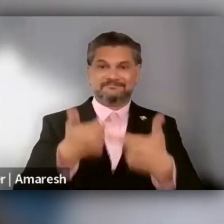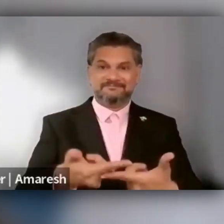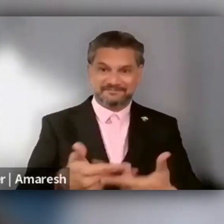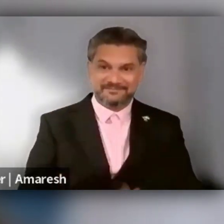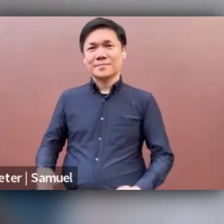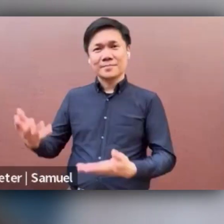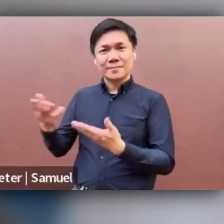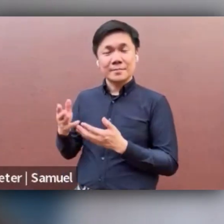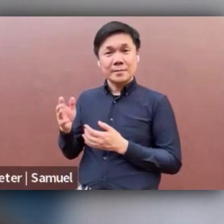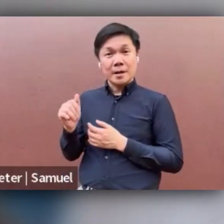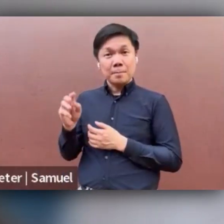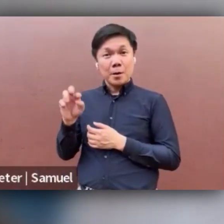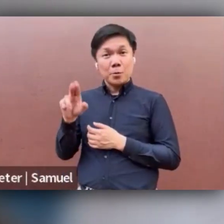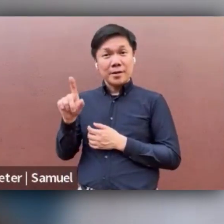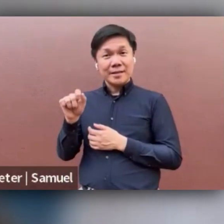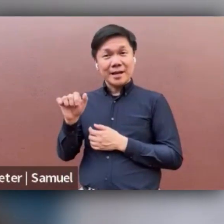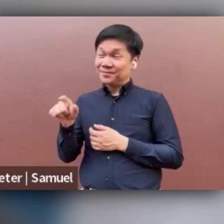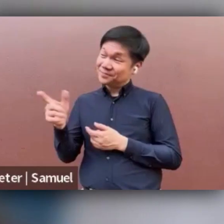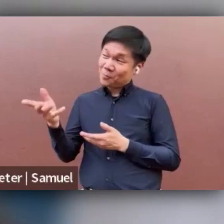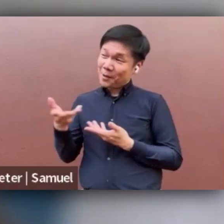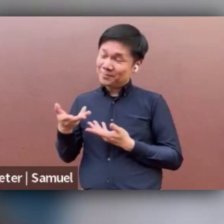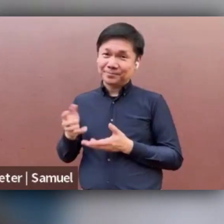I see Amrita joined us. Ciao, Amrita. Welcome.